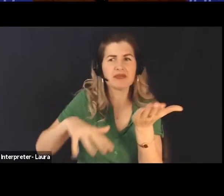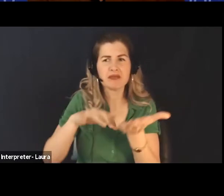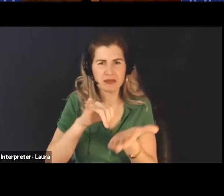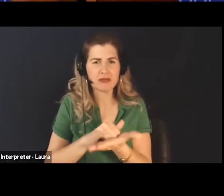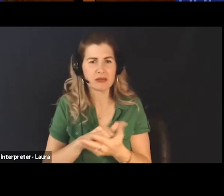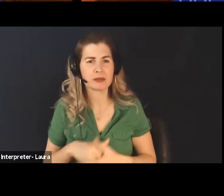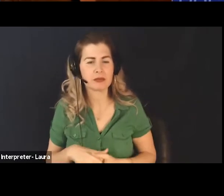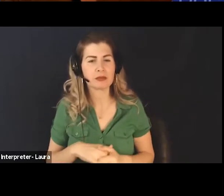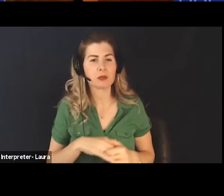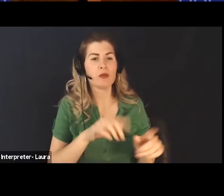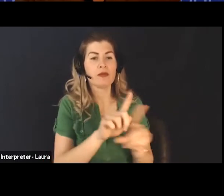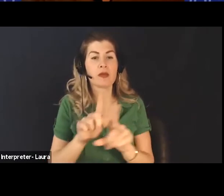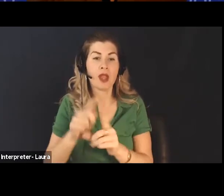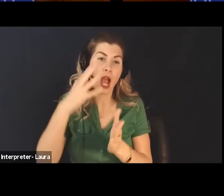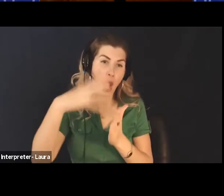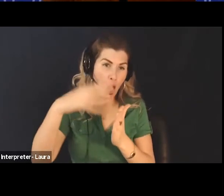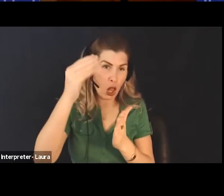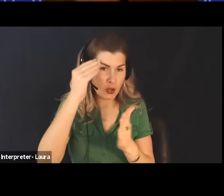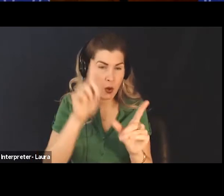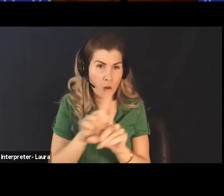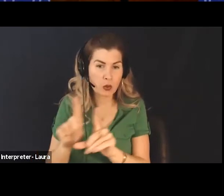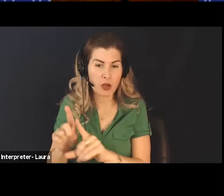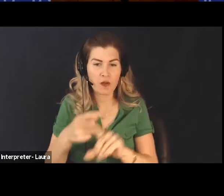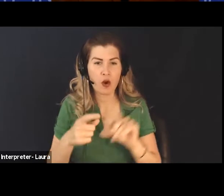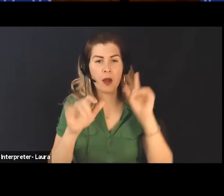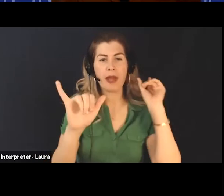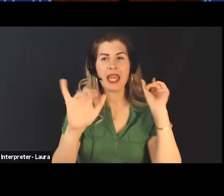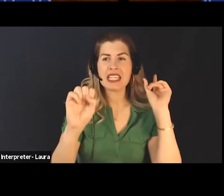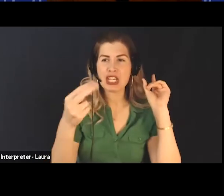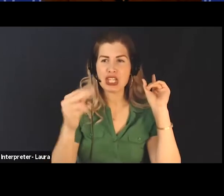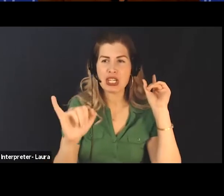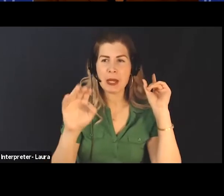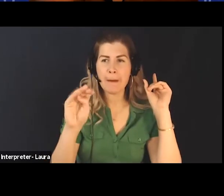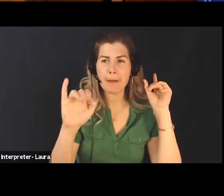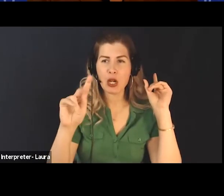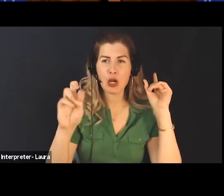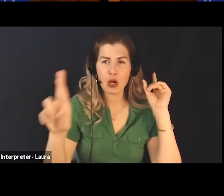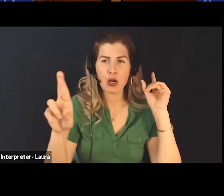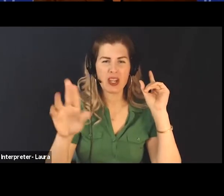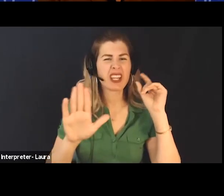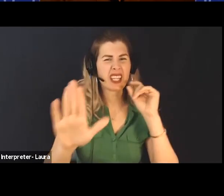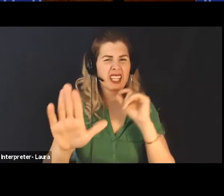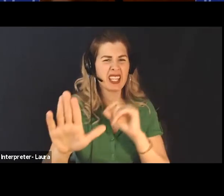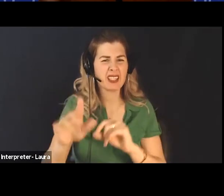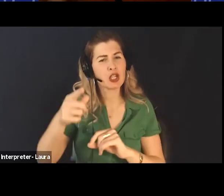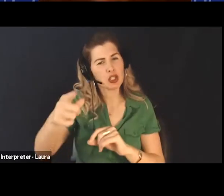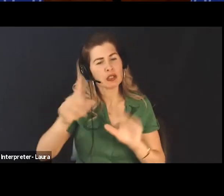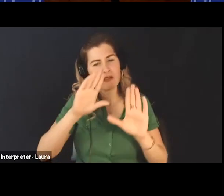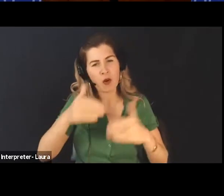I've learned a tremendous around also from, yeah, she knows where it can abolish big data and data for black lives. I remember I saw her talk at